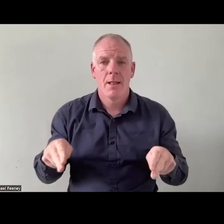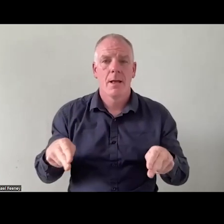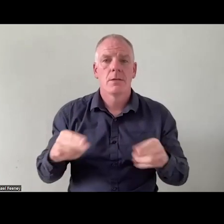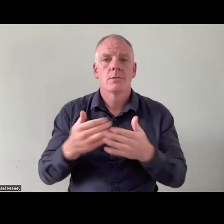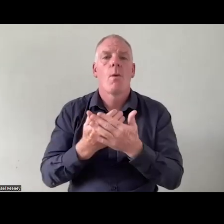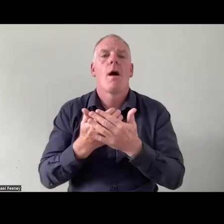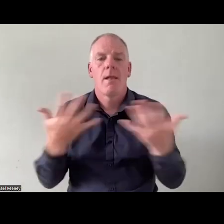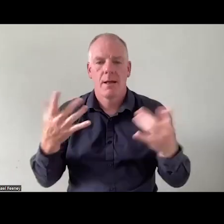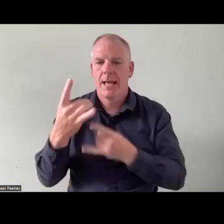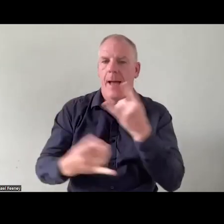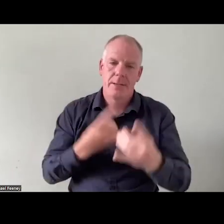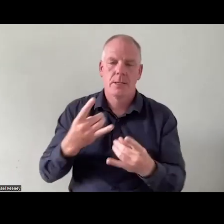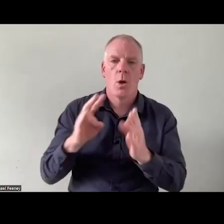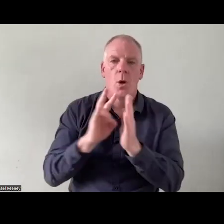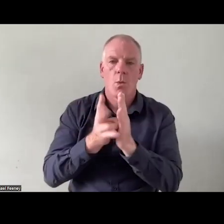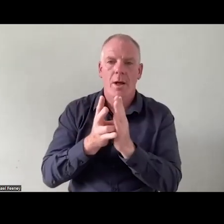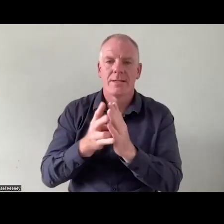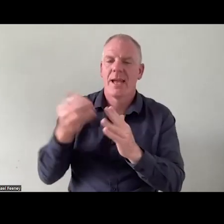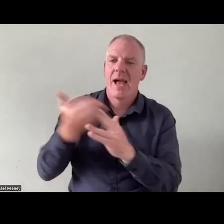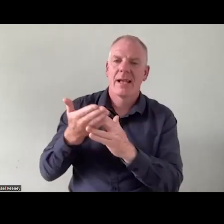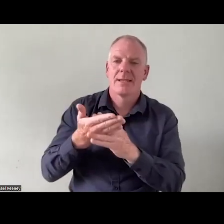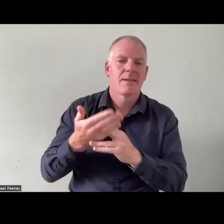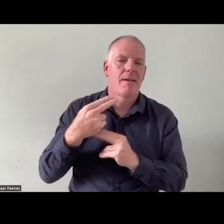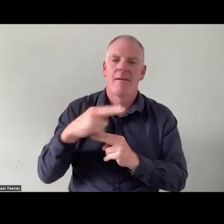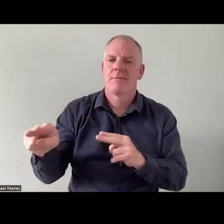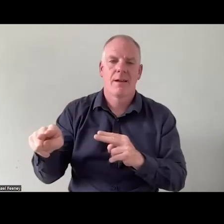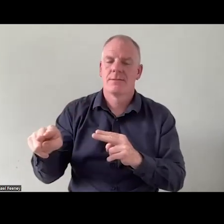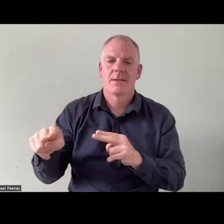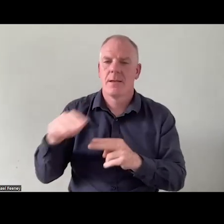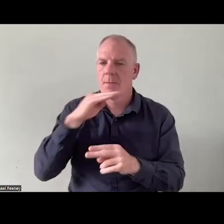quality access is not necessarily cheap to deliver.